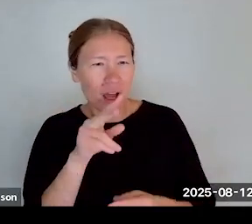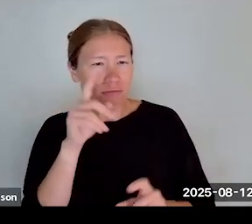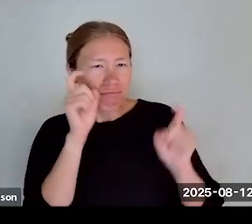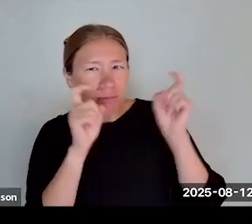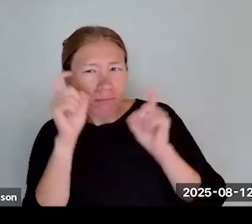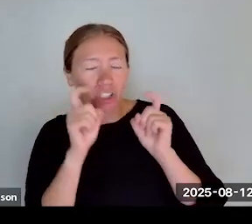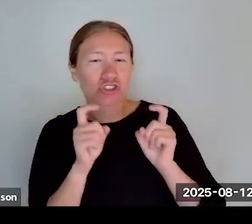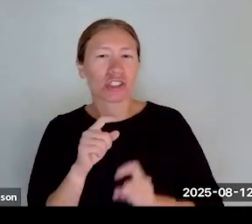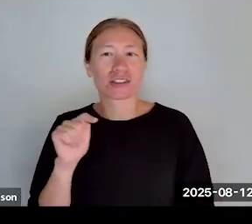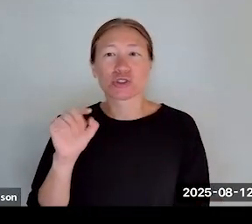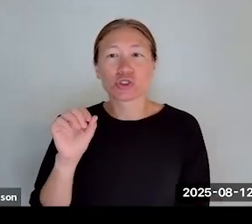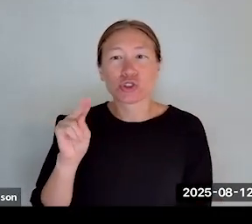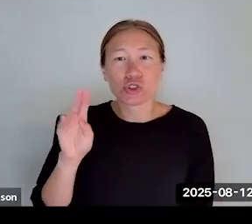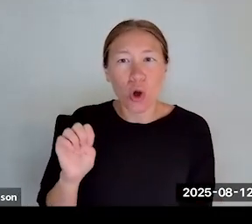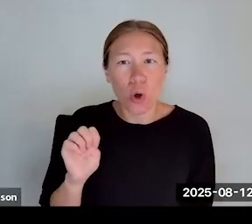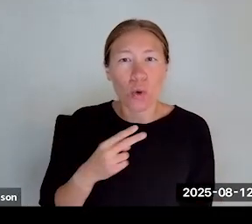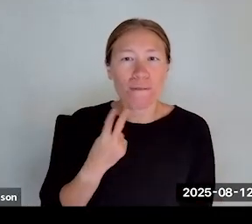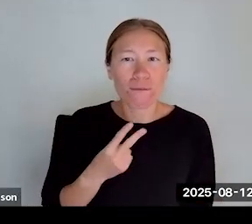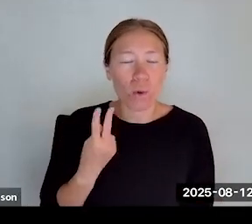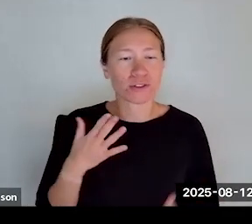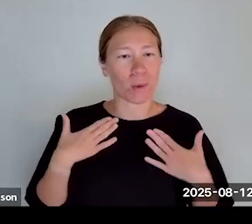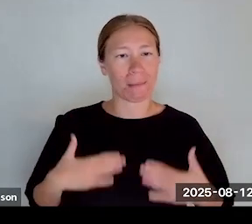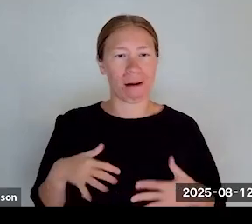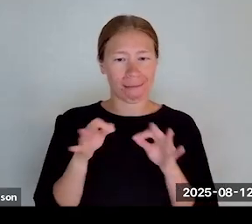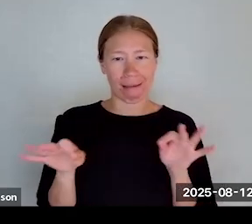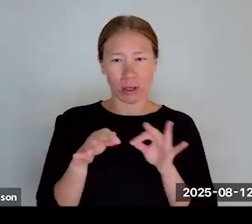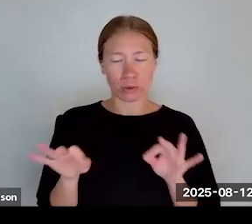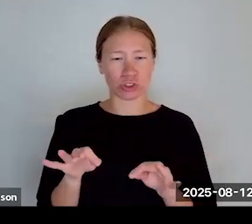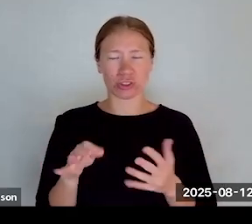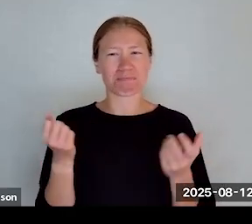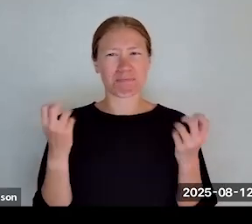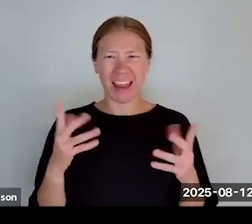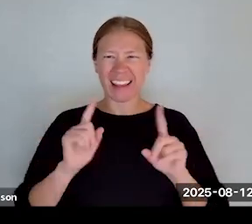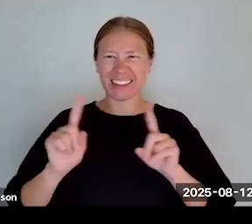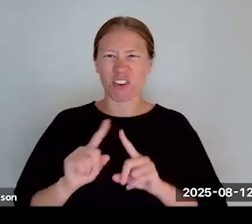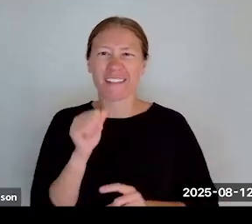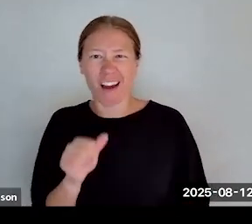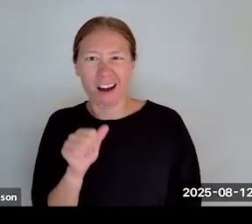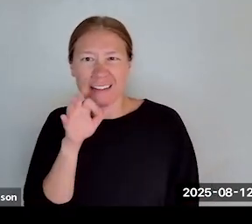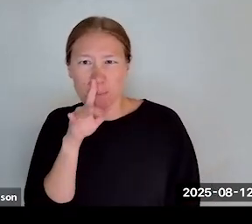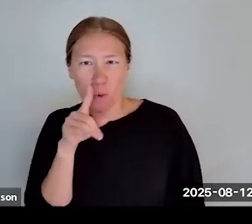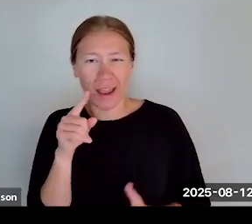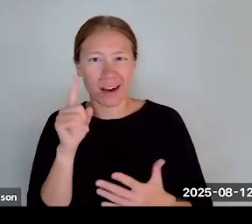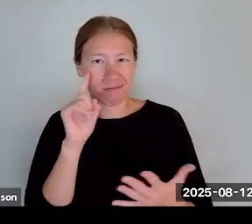tone of voice, or body language, as these nonverbal cues may vary widely among individuals and cultures.